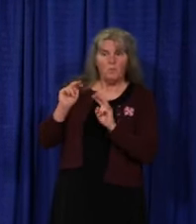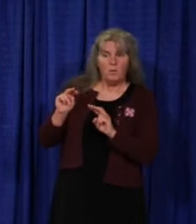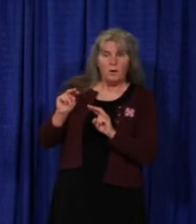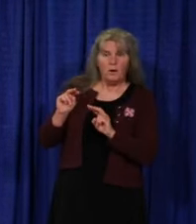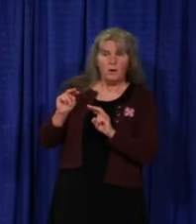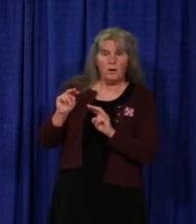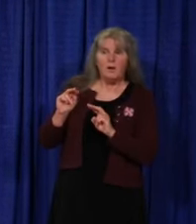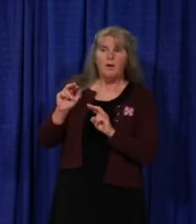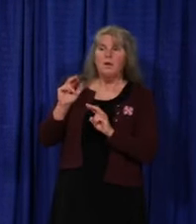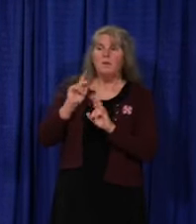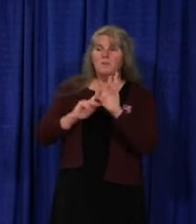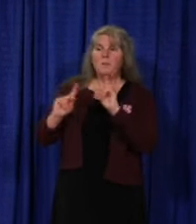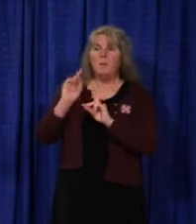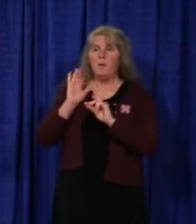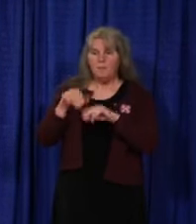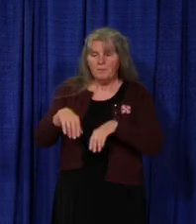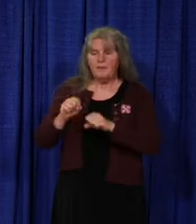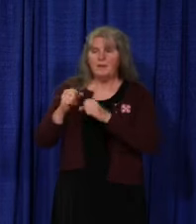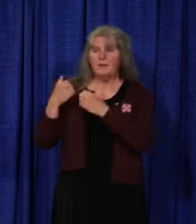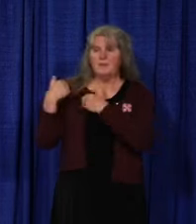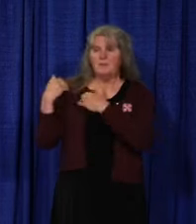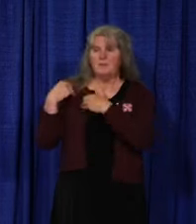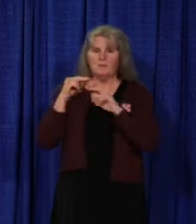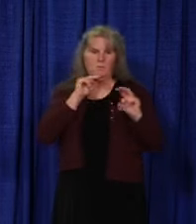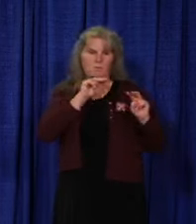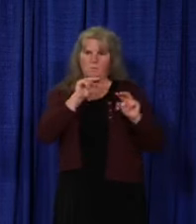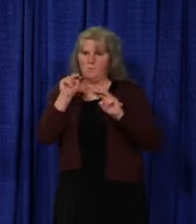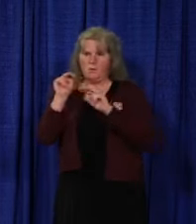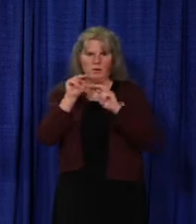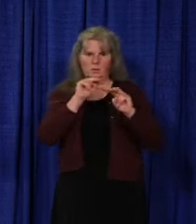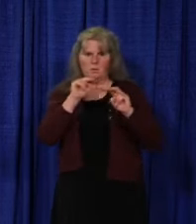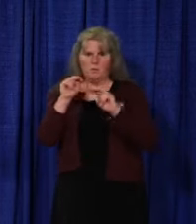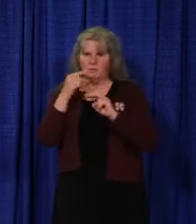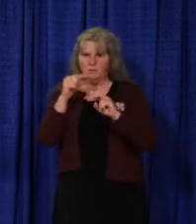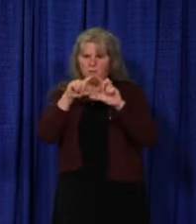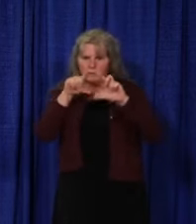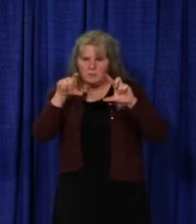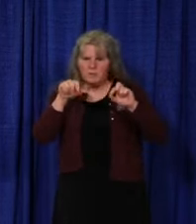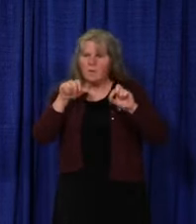field looking to see if people with plates have the decals are not?